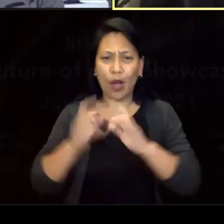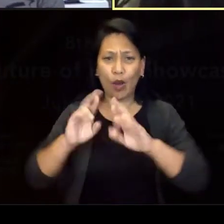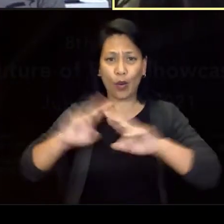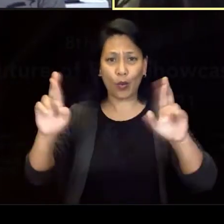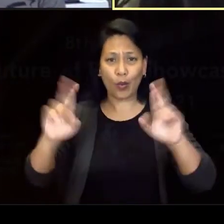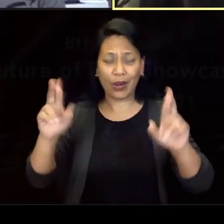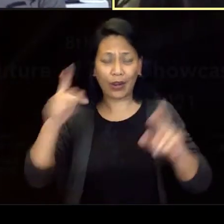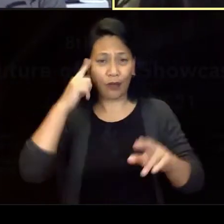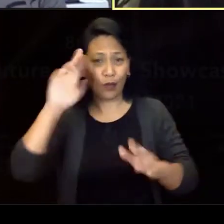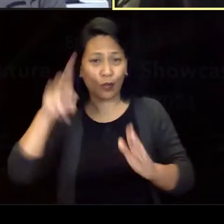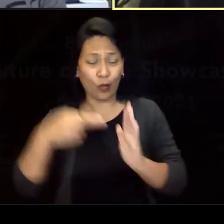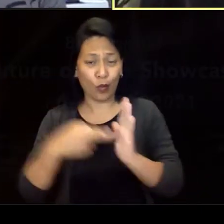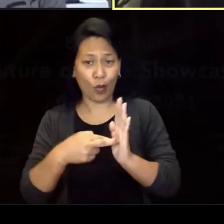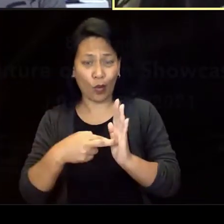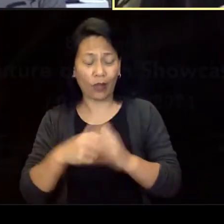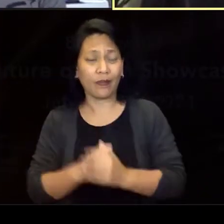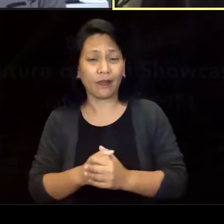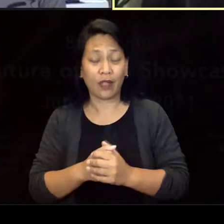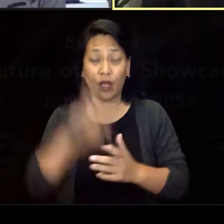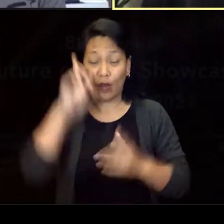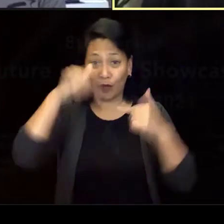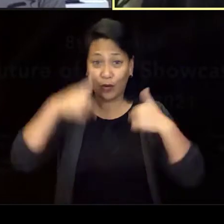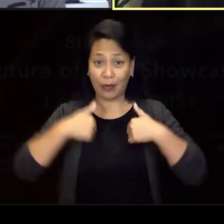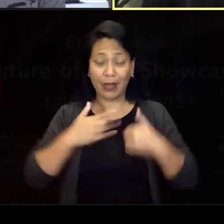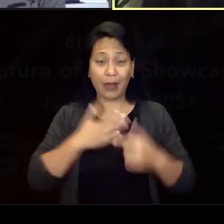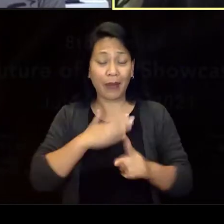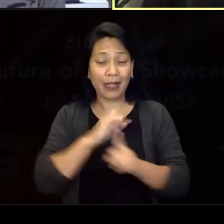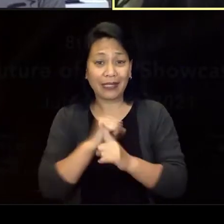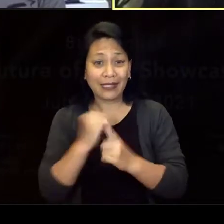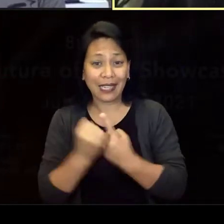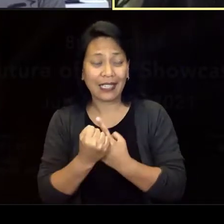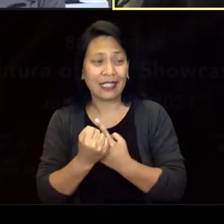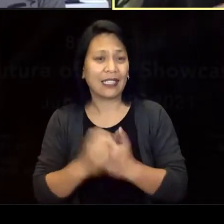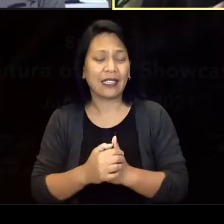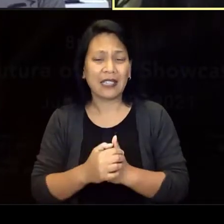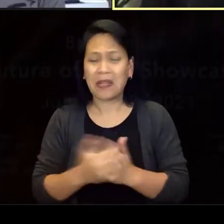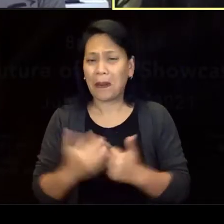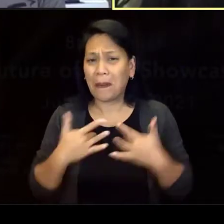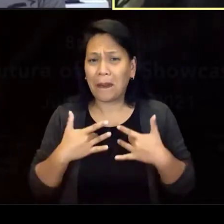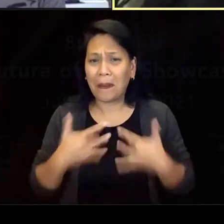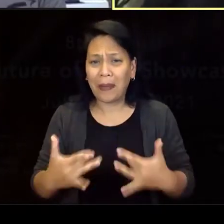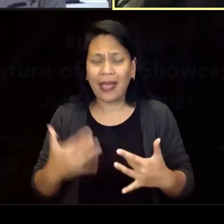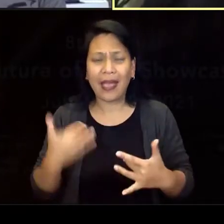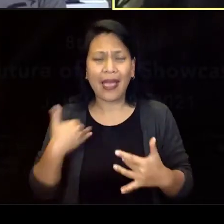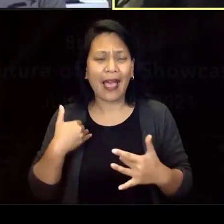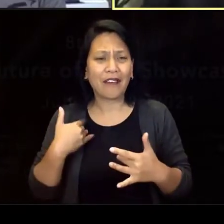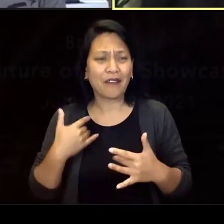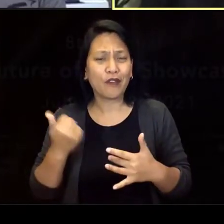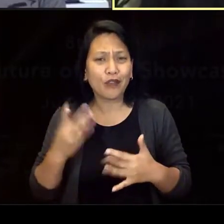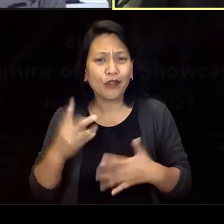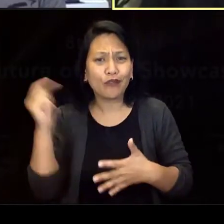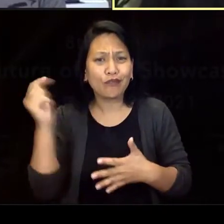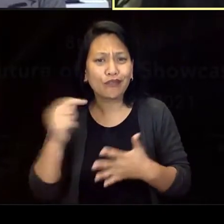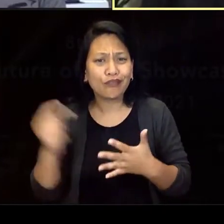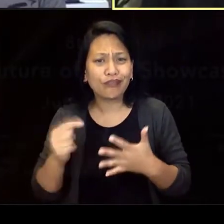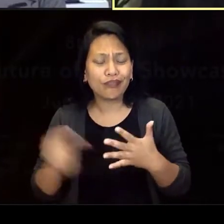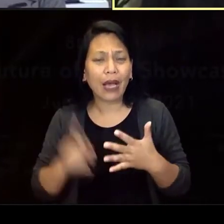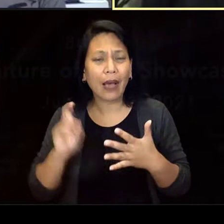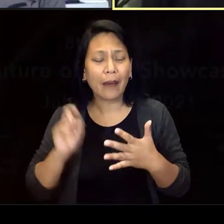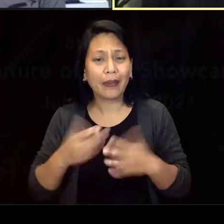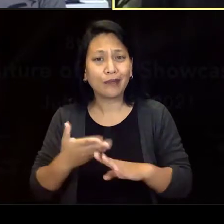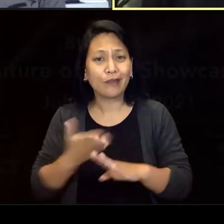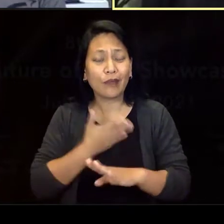I think in, in my case as well, there's often things that I have to take care of that aren't that